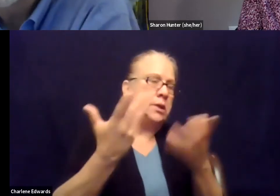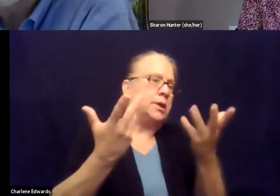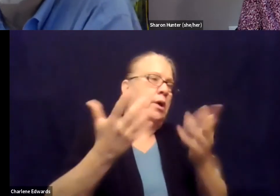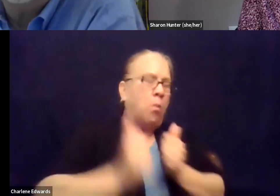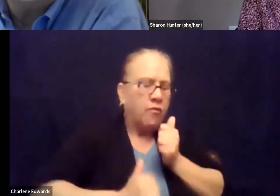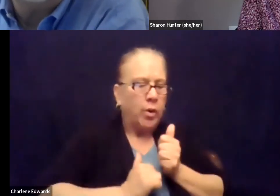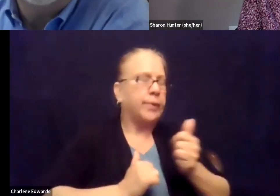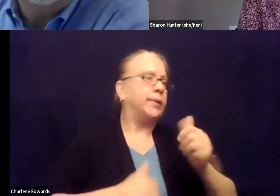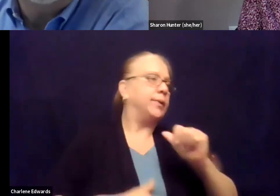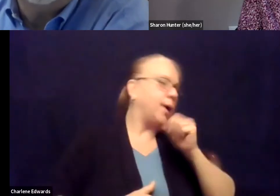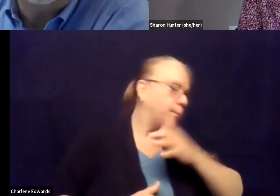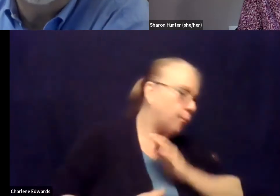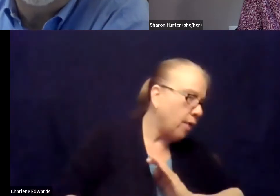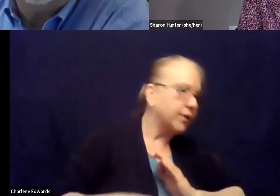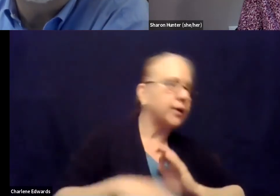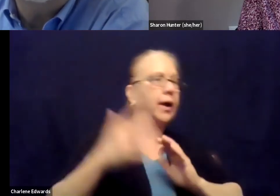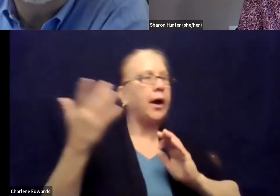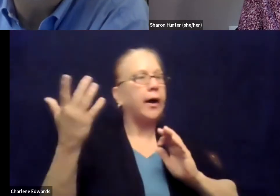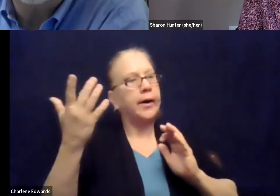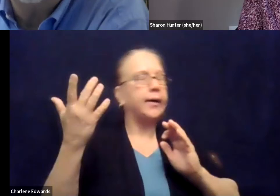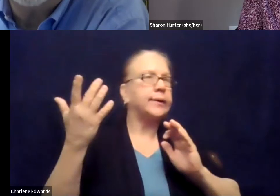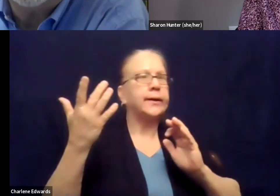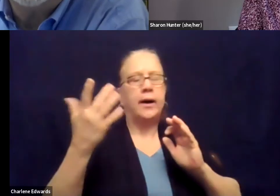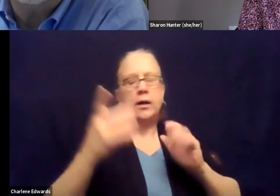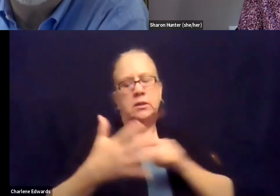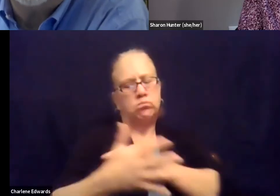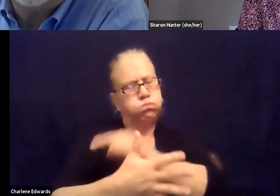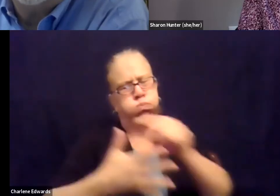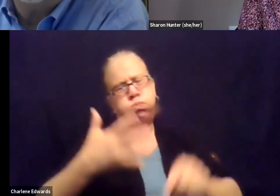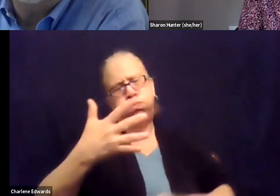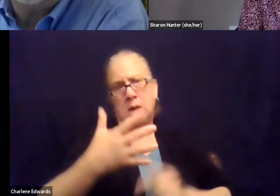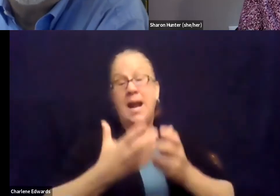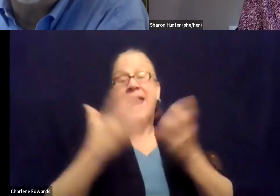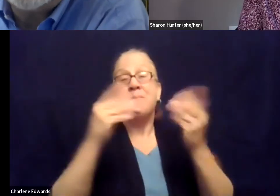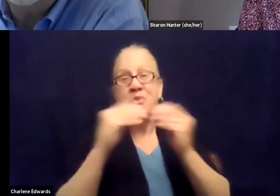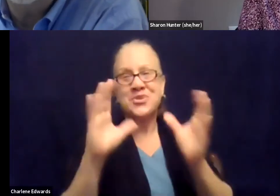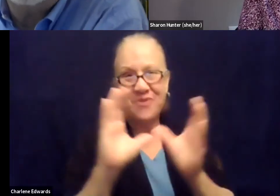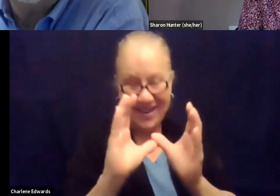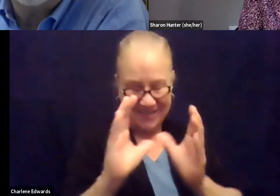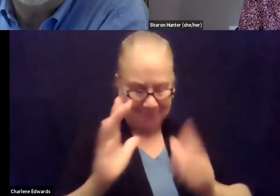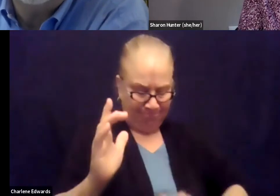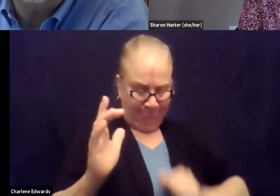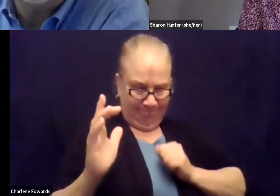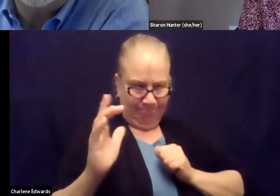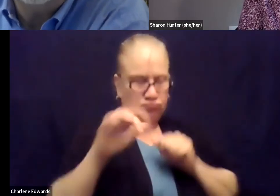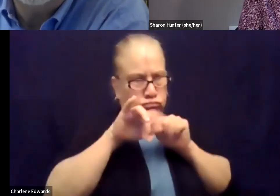non-profit, that have been certified. I'm proud of the extent of the groups that chose to do this.